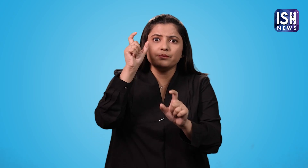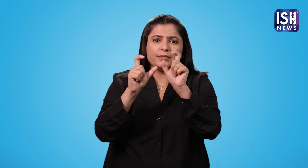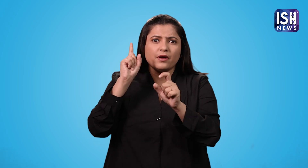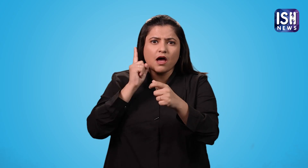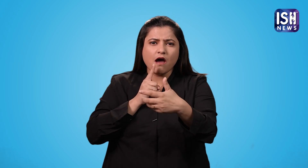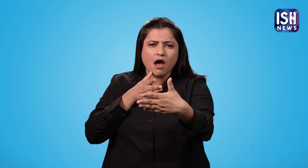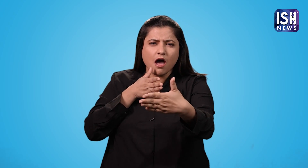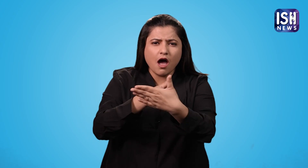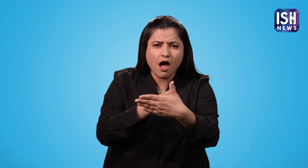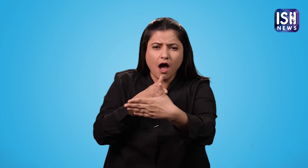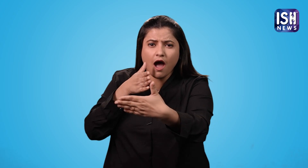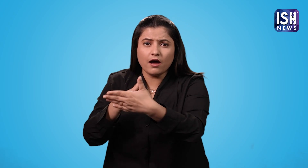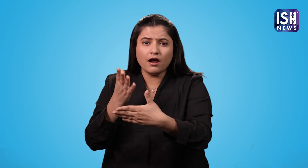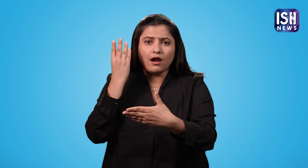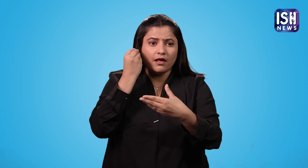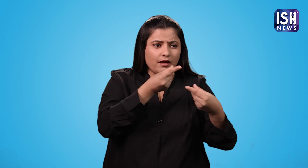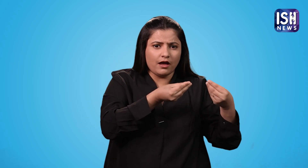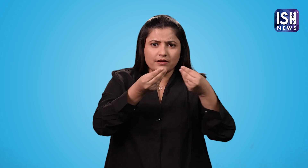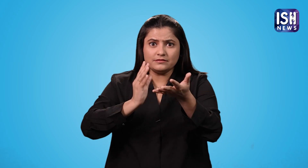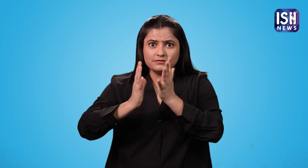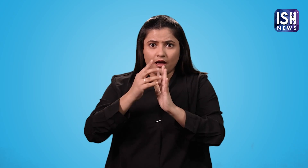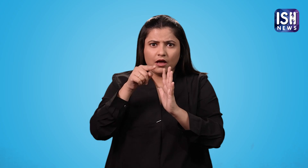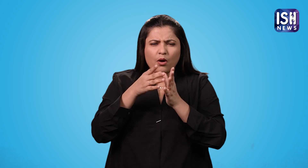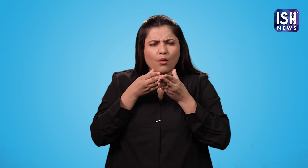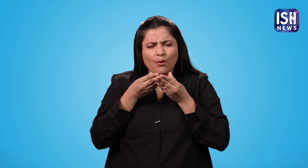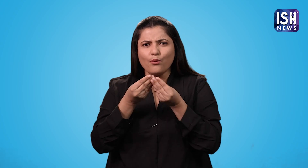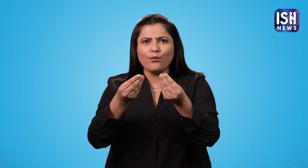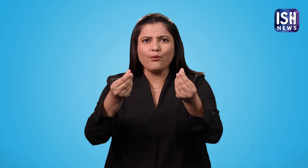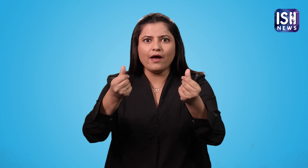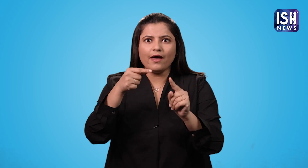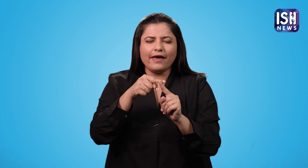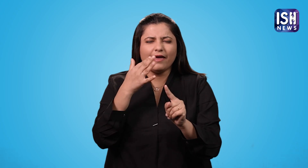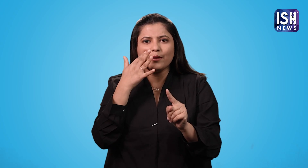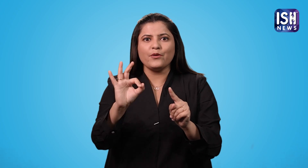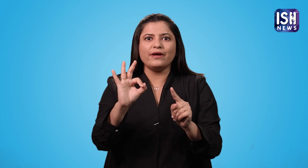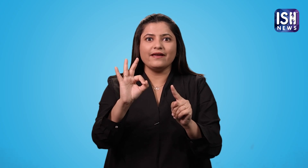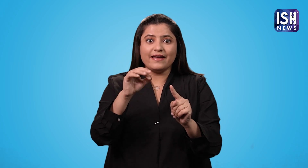It breaks barriers for the Deaf and makes it easy for hearing people to communicate with the Deaf.